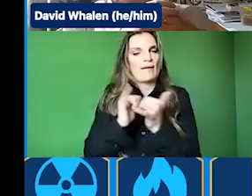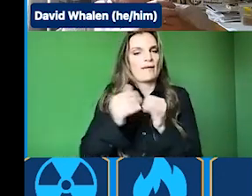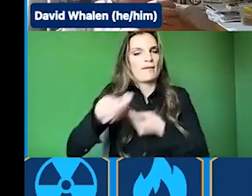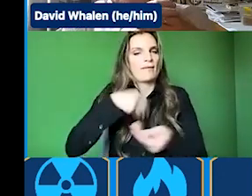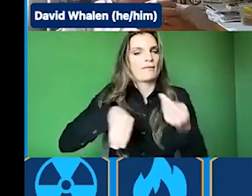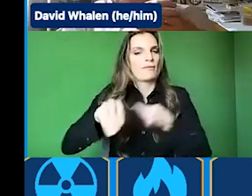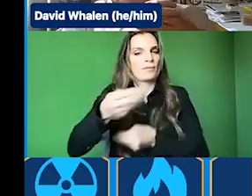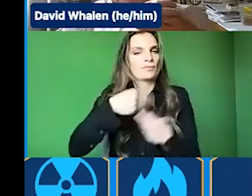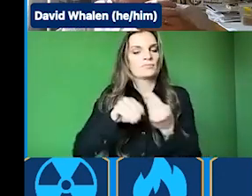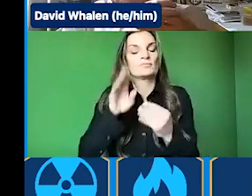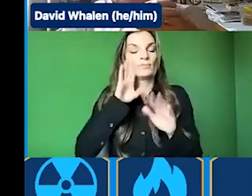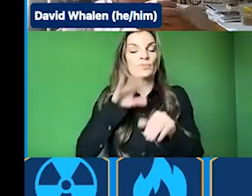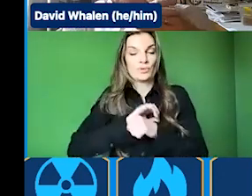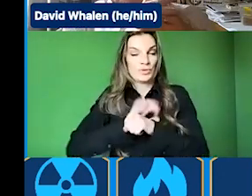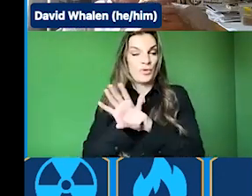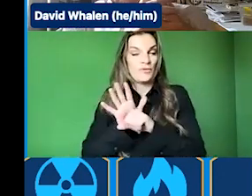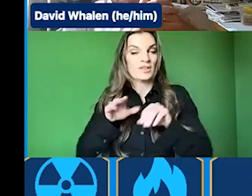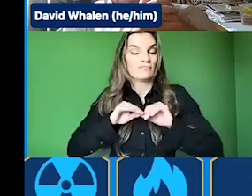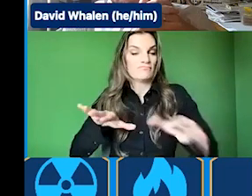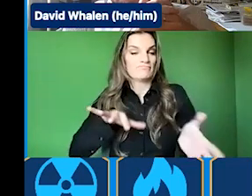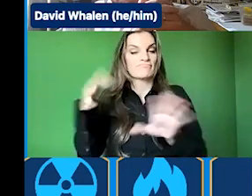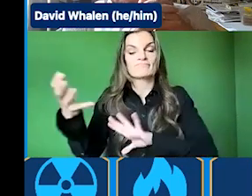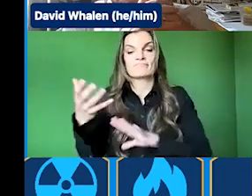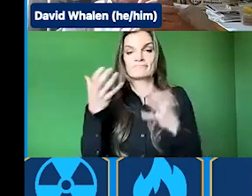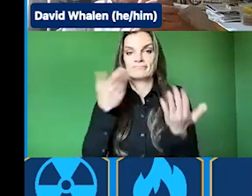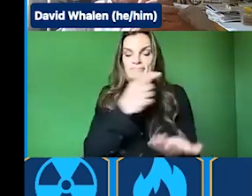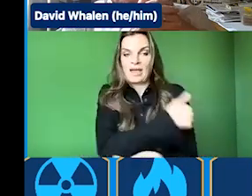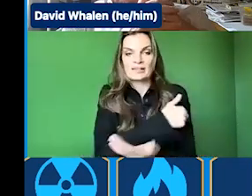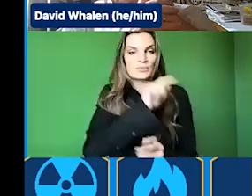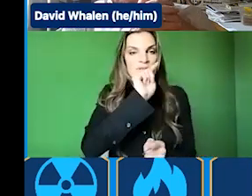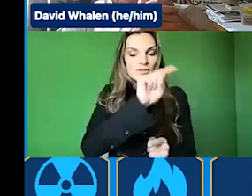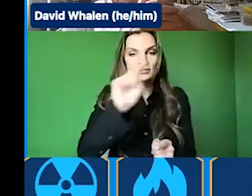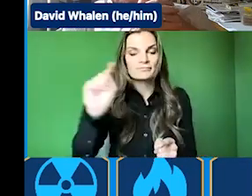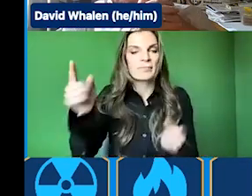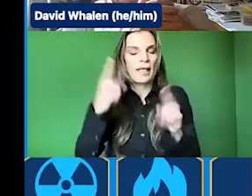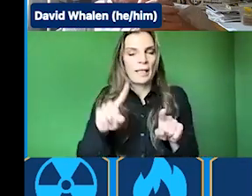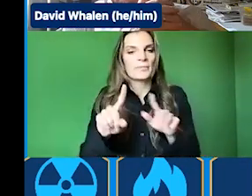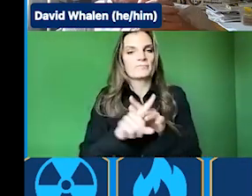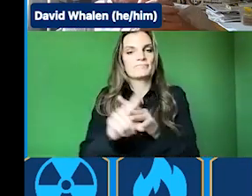lot during the COVID-19 pandemic. There were situations where hospitals and states were having to place bids and compete